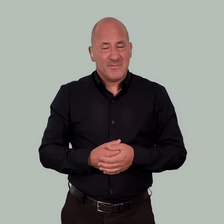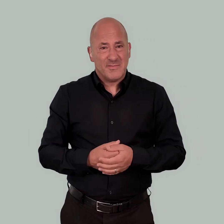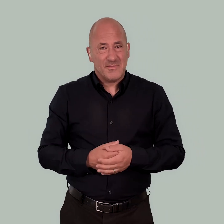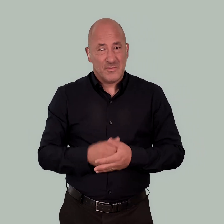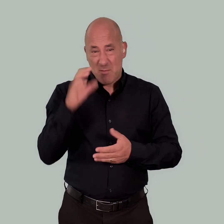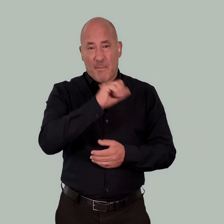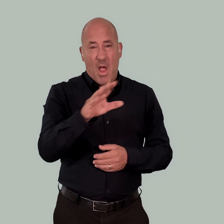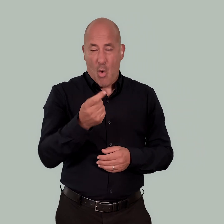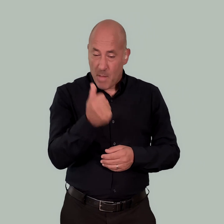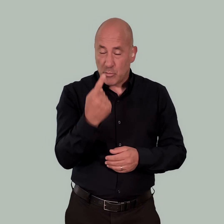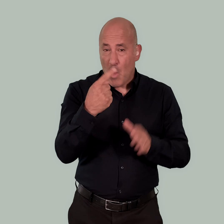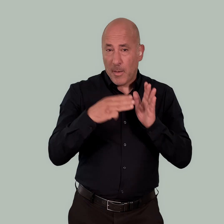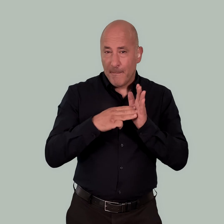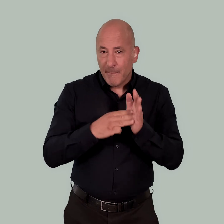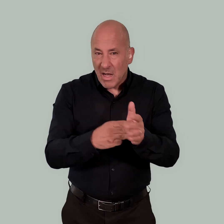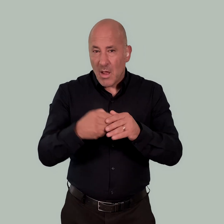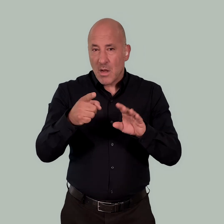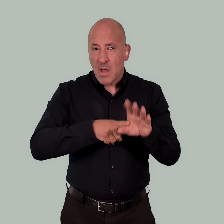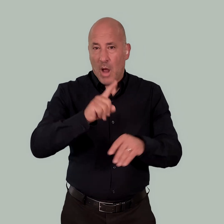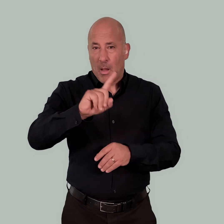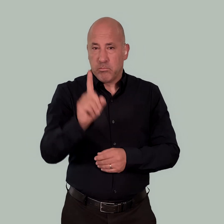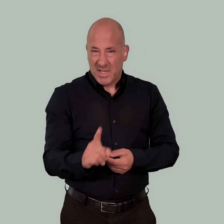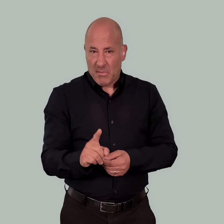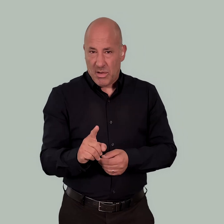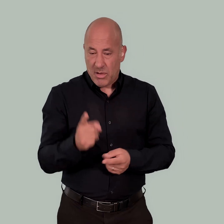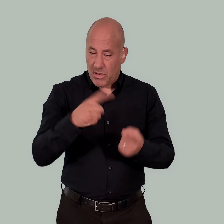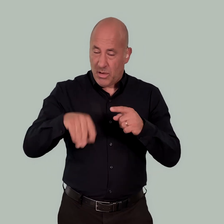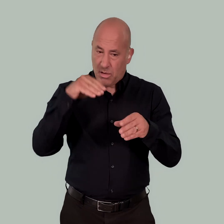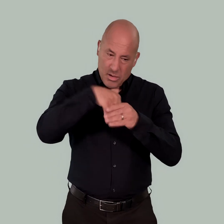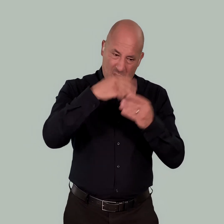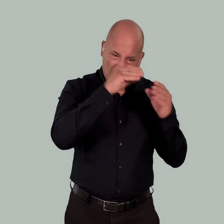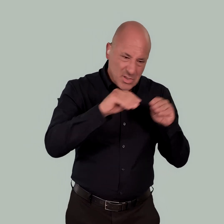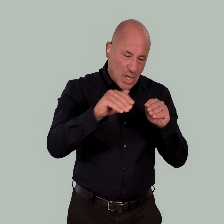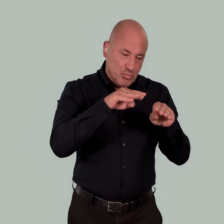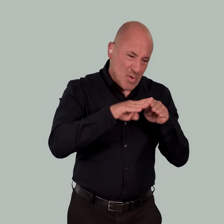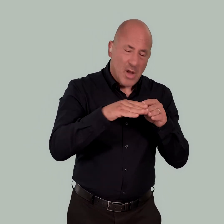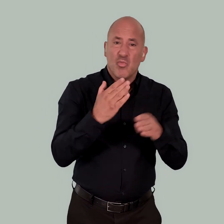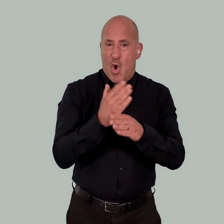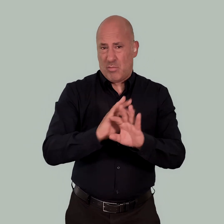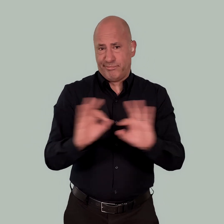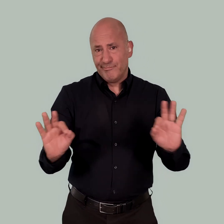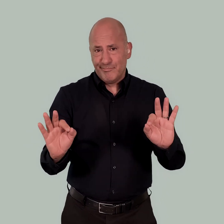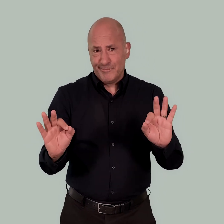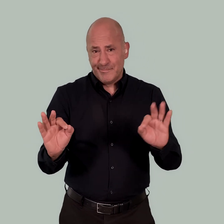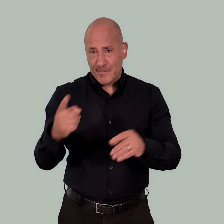679. Nearly one million young people are outside education and work.